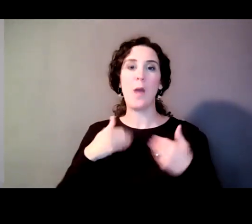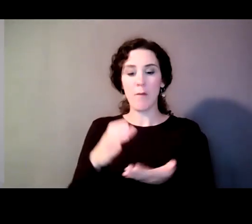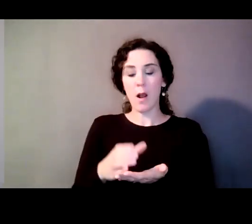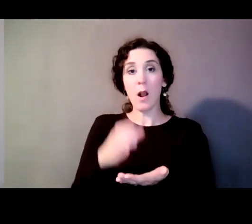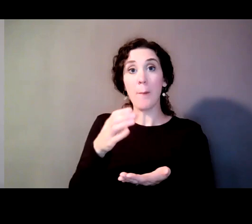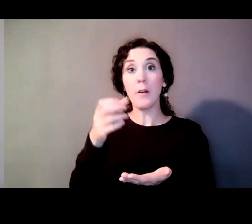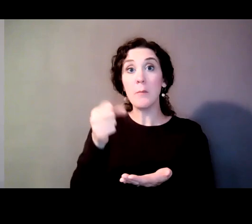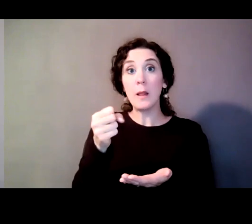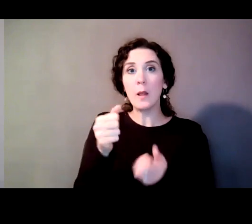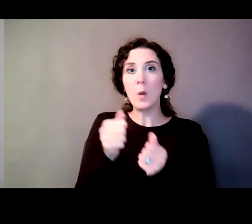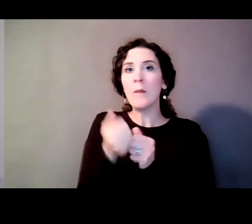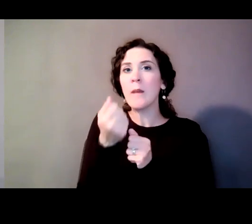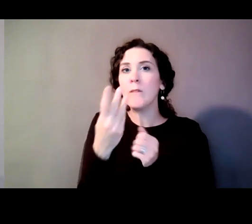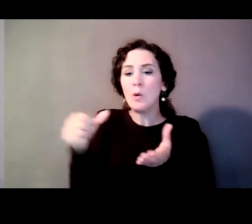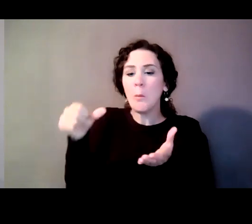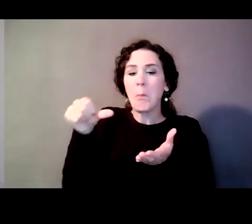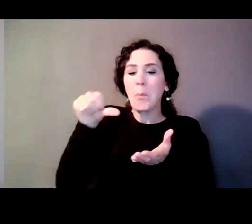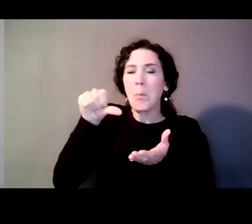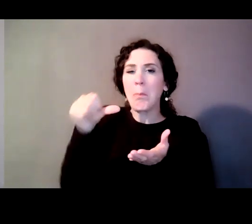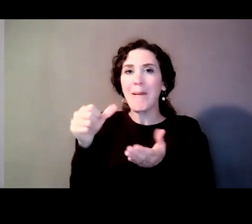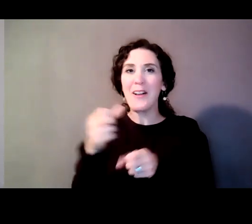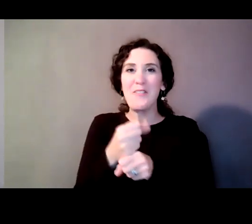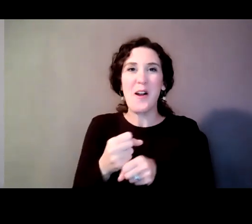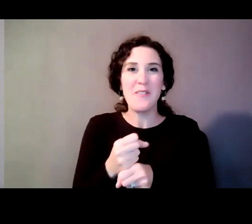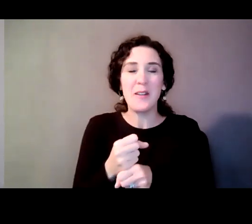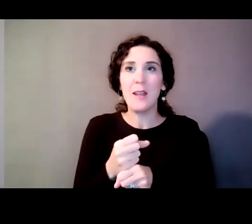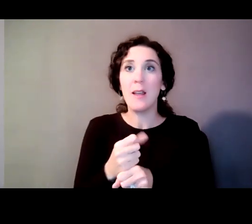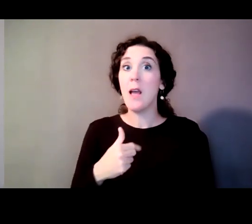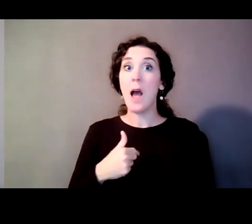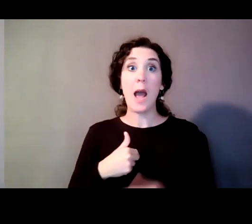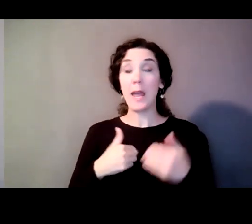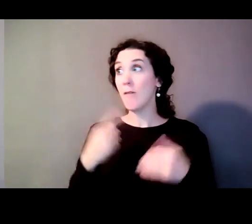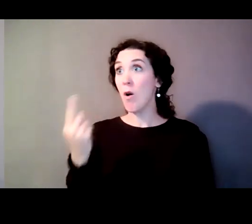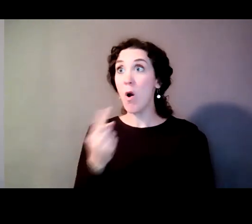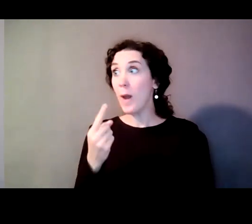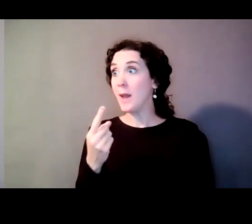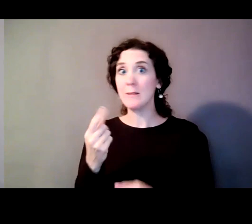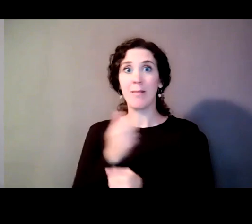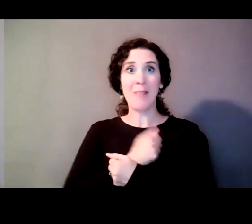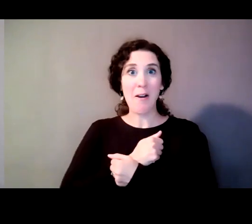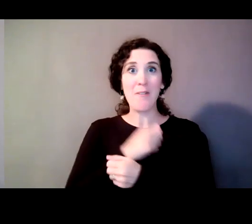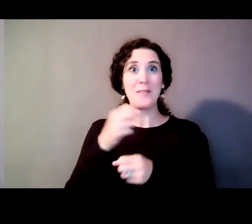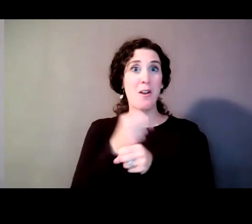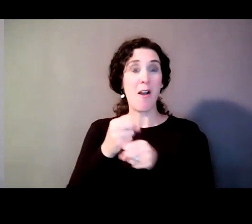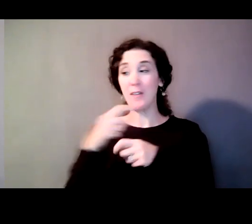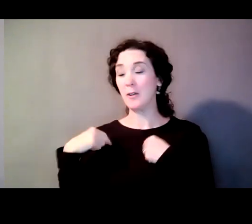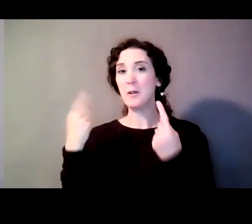And I have carried that love for coffee throughout my entire life. I laugh a little bit thinking